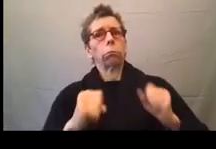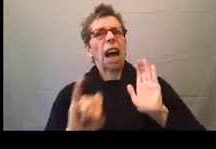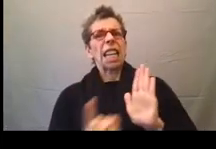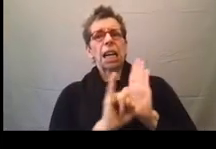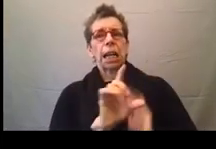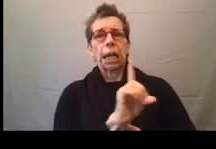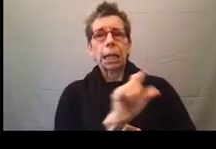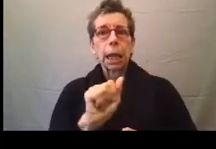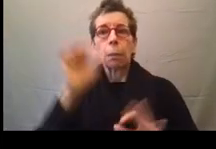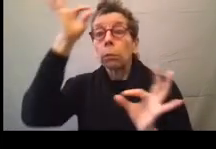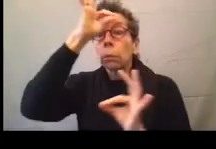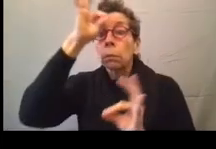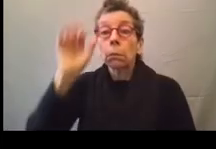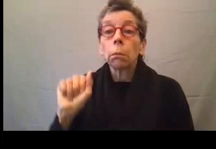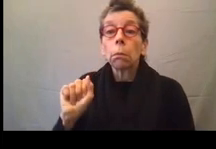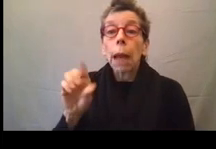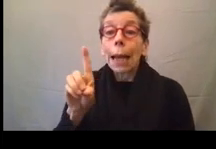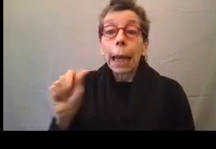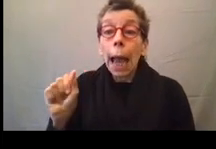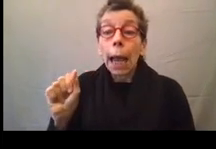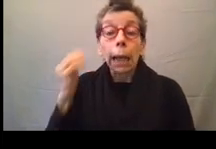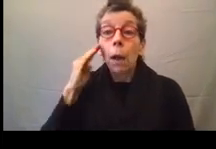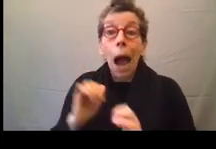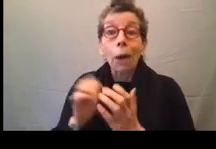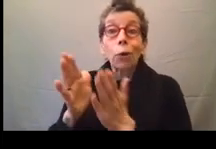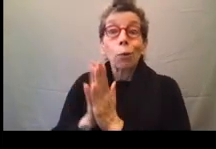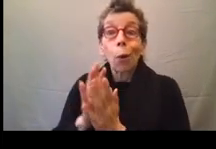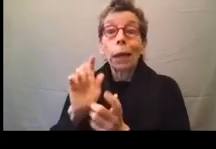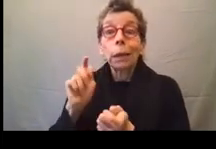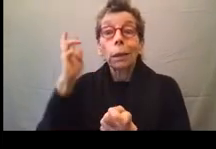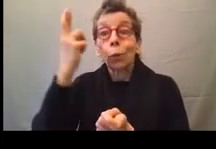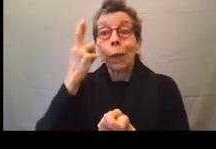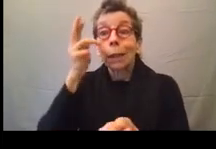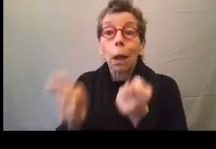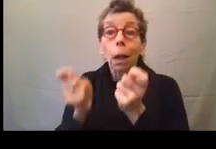about reasonable accommodations. And so we need to make sure these tools don't screen